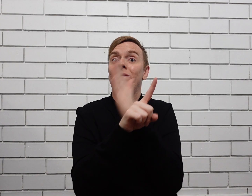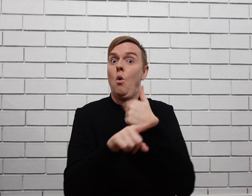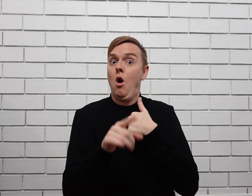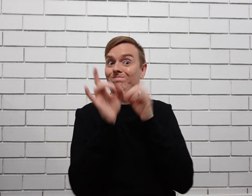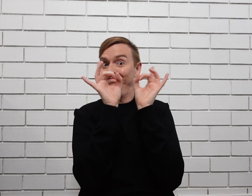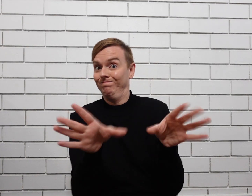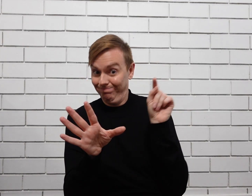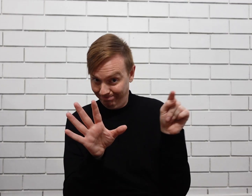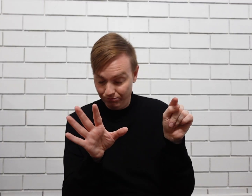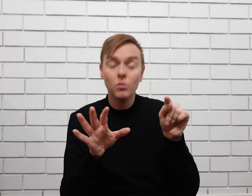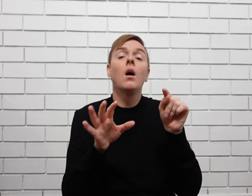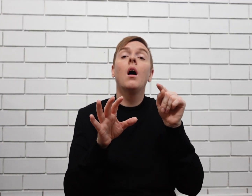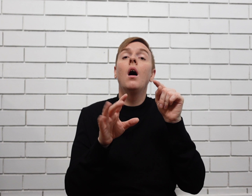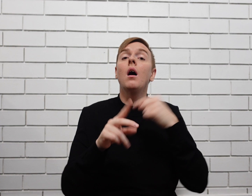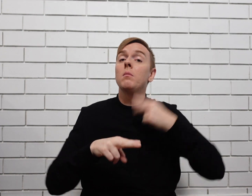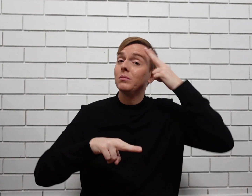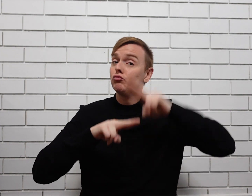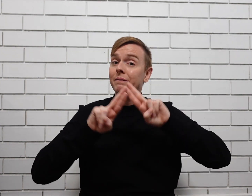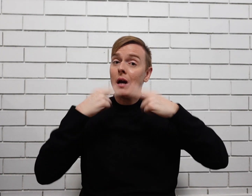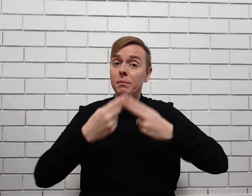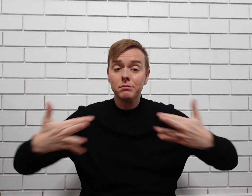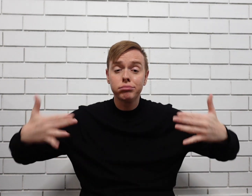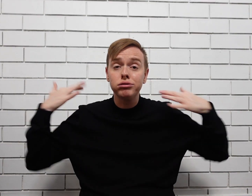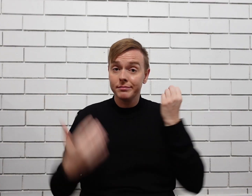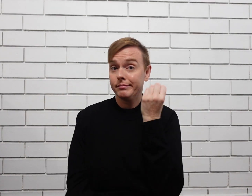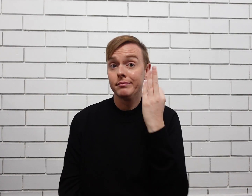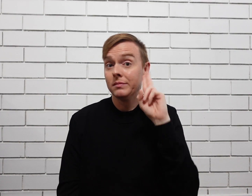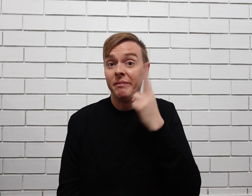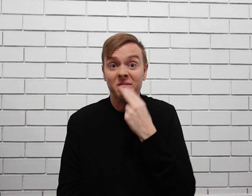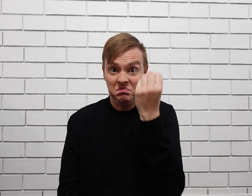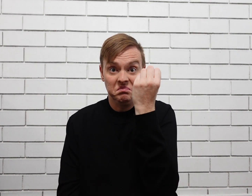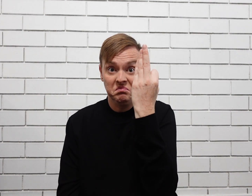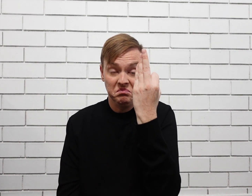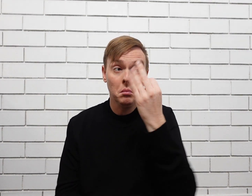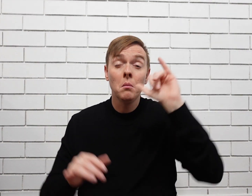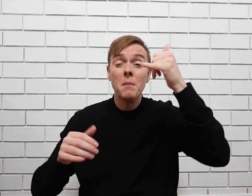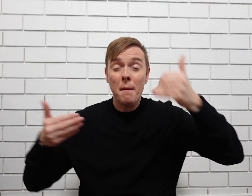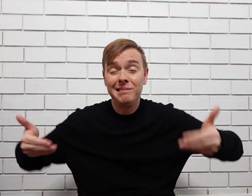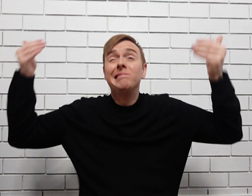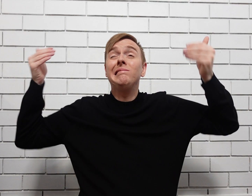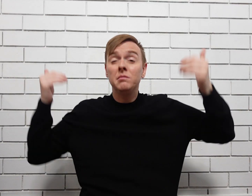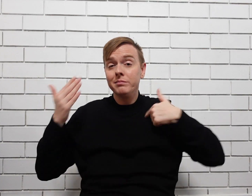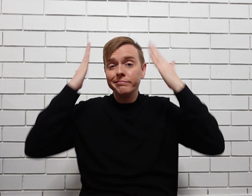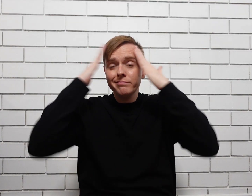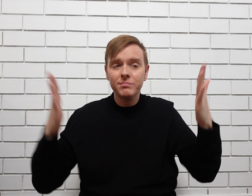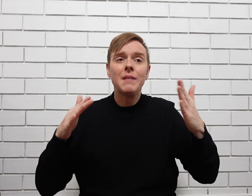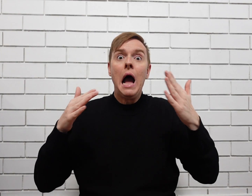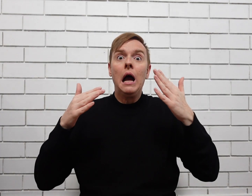Before I start this video - there's no deaf genetic in both of my parents' families but there might be in the more genetics.